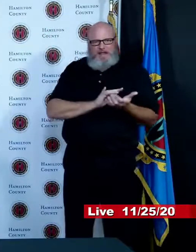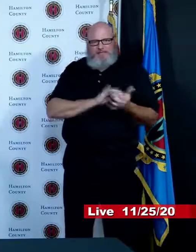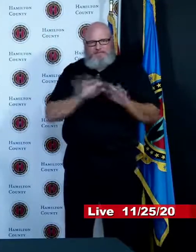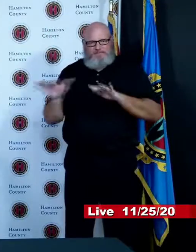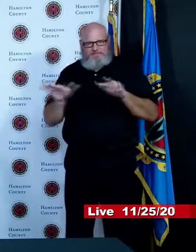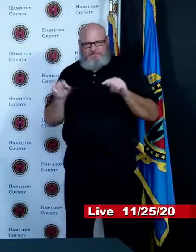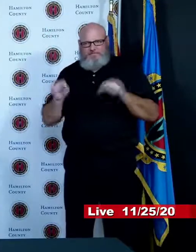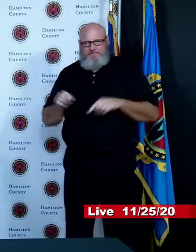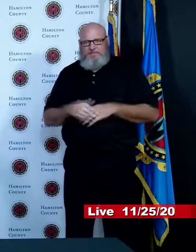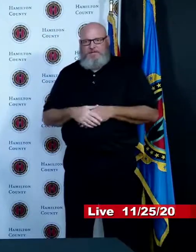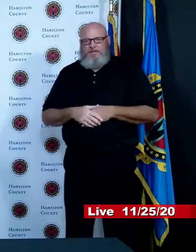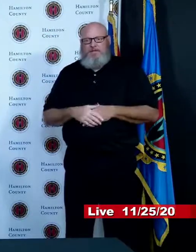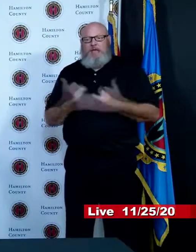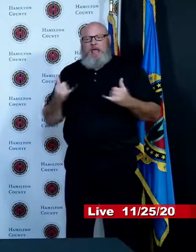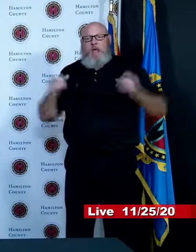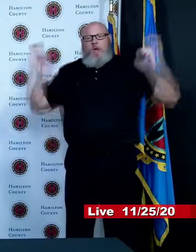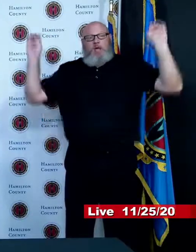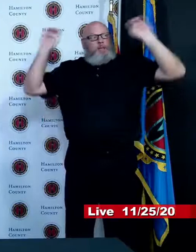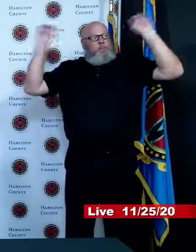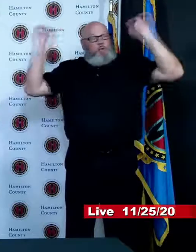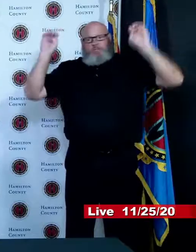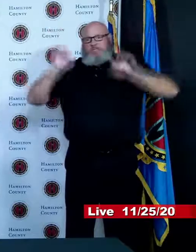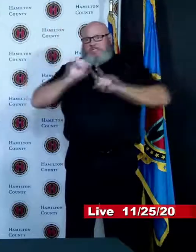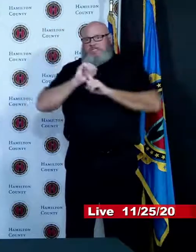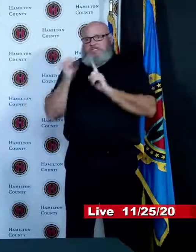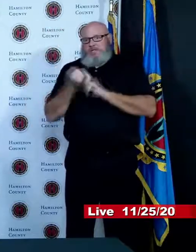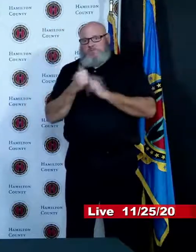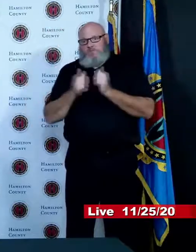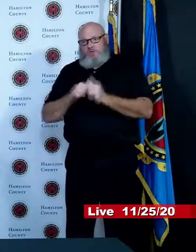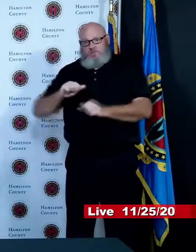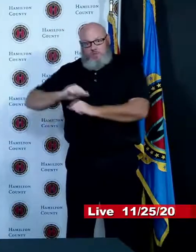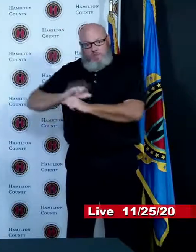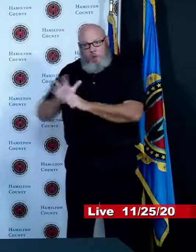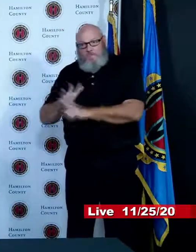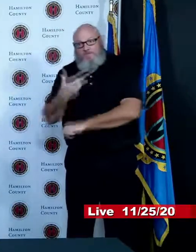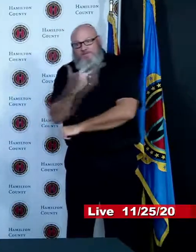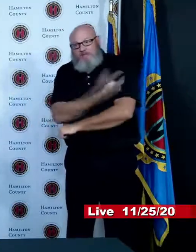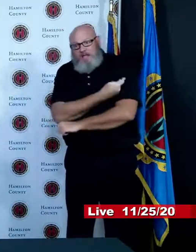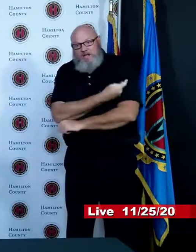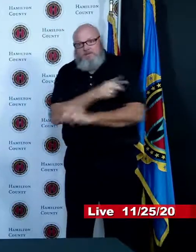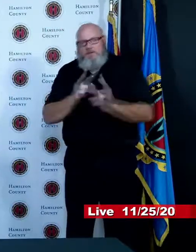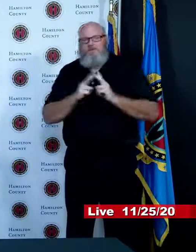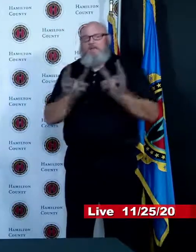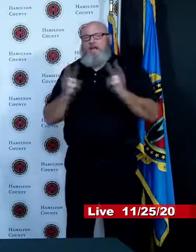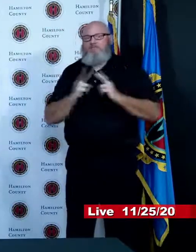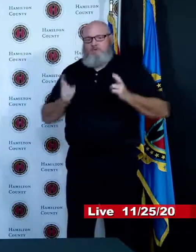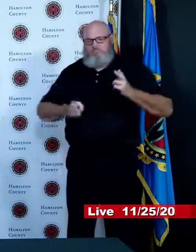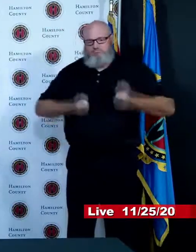and the initial evidence both in the laboratory and in the initial clinical trials looks really